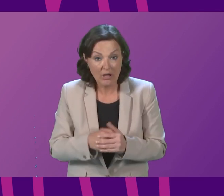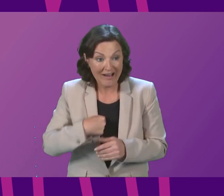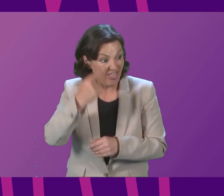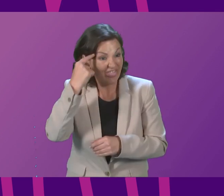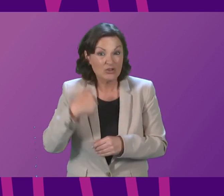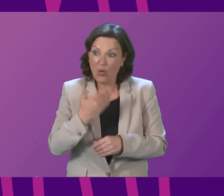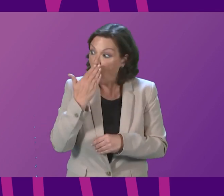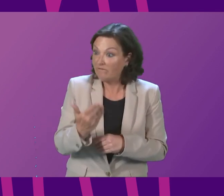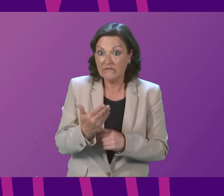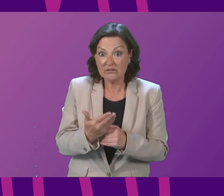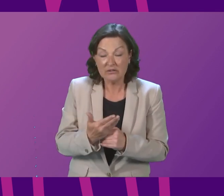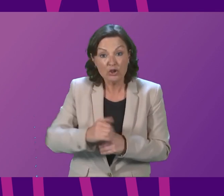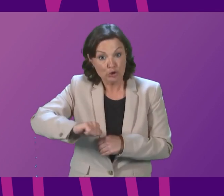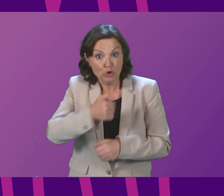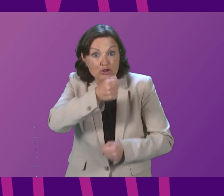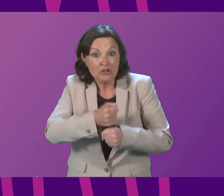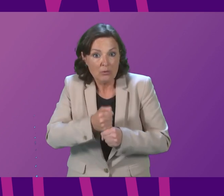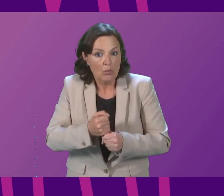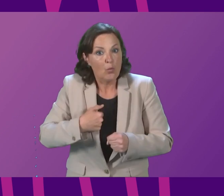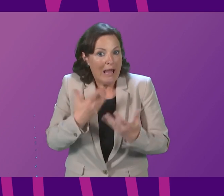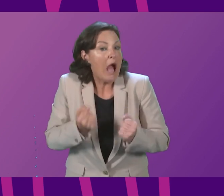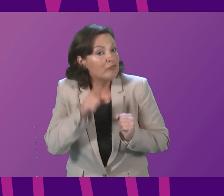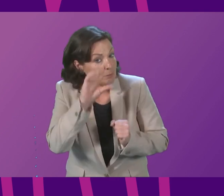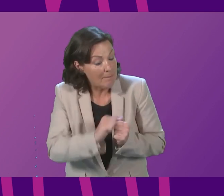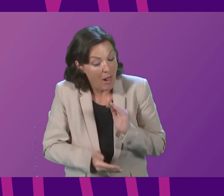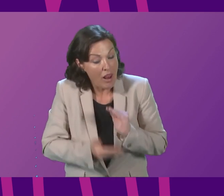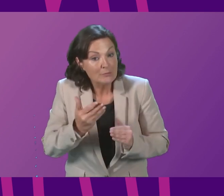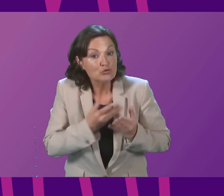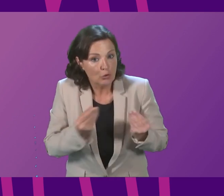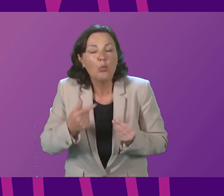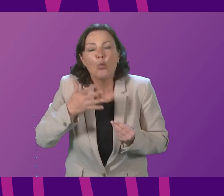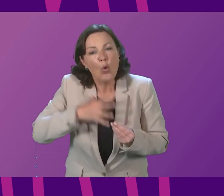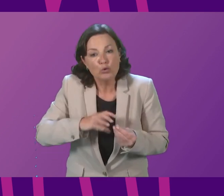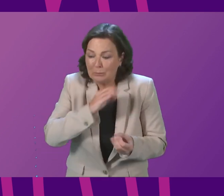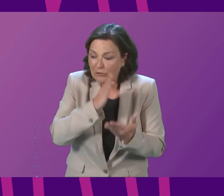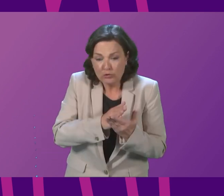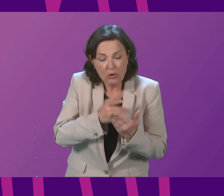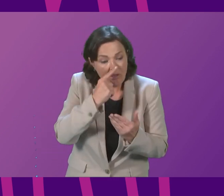Scottish Government—within the very limited resources that we have—is seeking to secure as much fairness as possible.